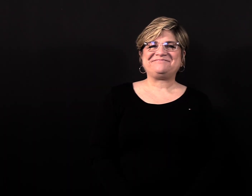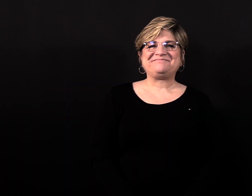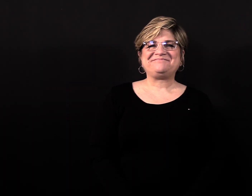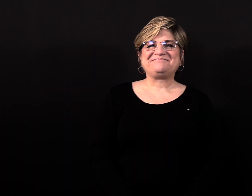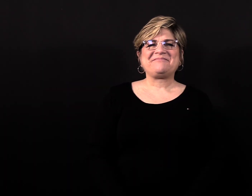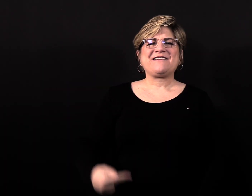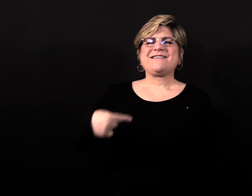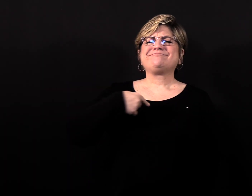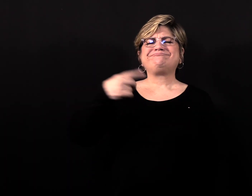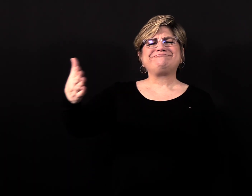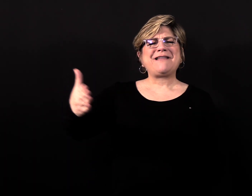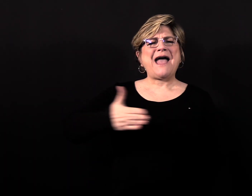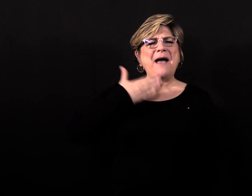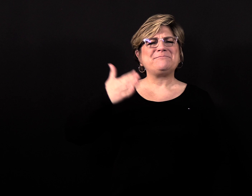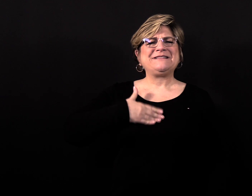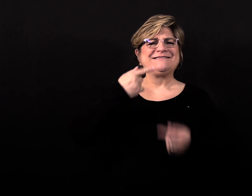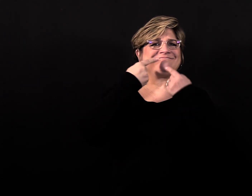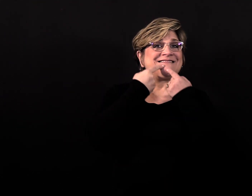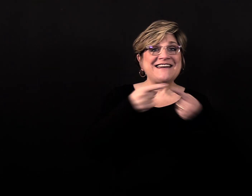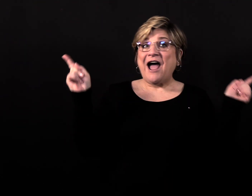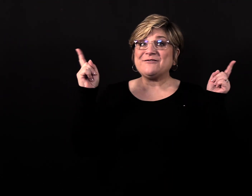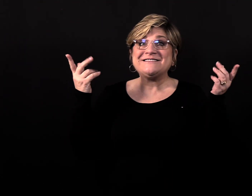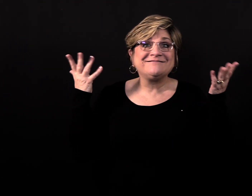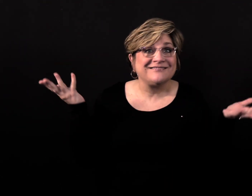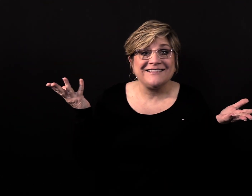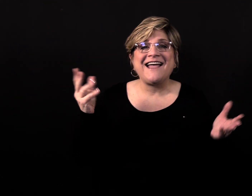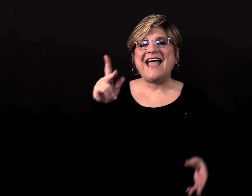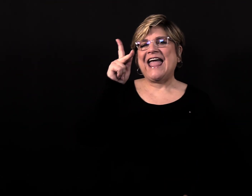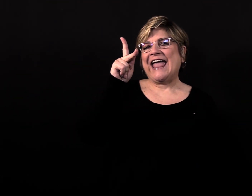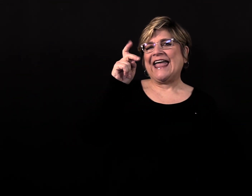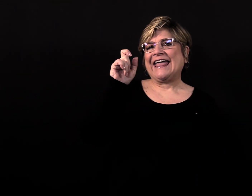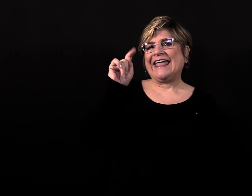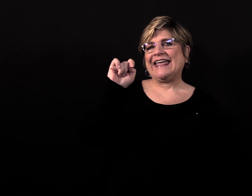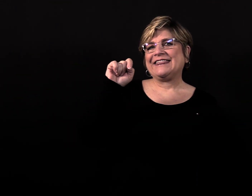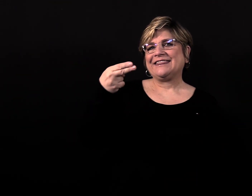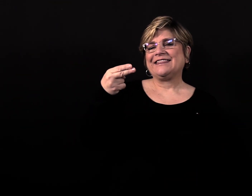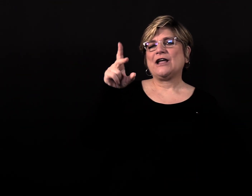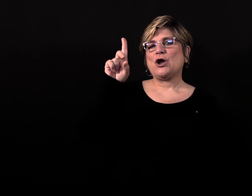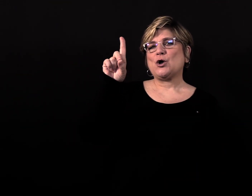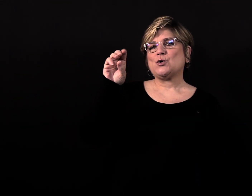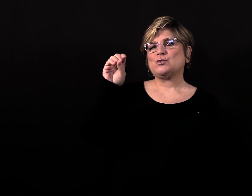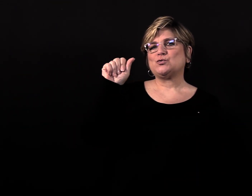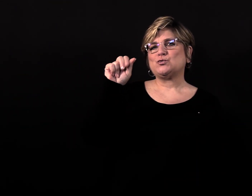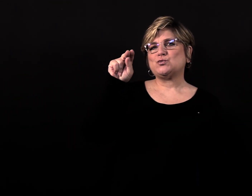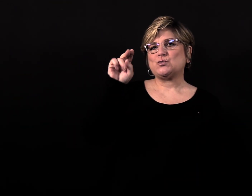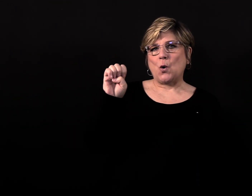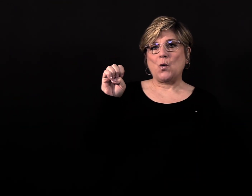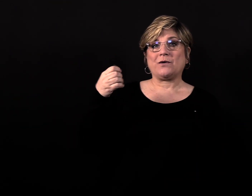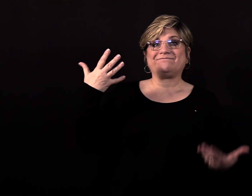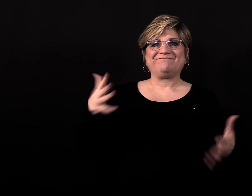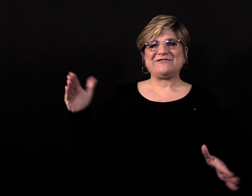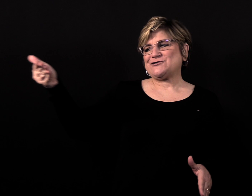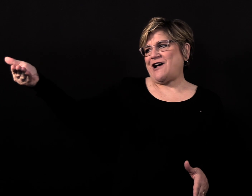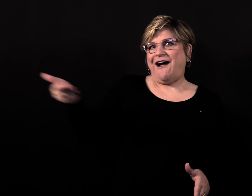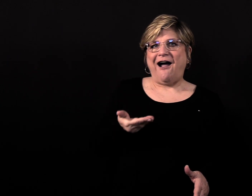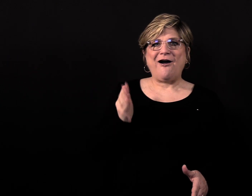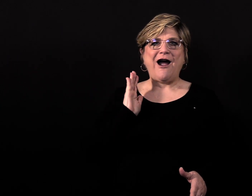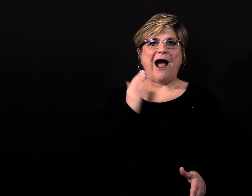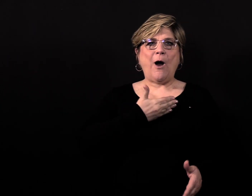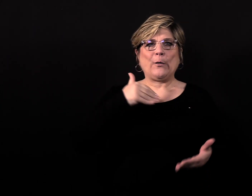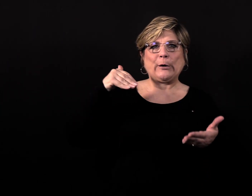I’m happy to announce that Keith Doane has been hired to be our new Business